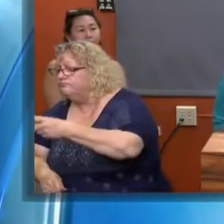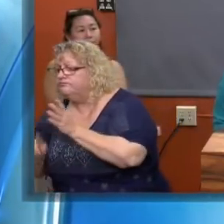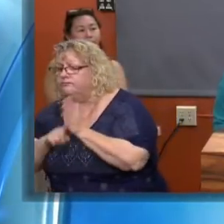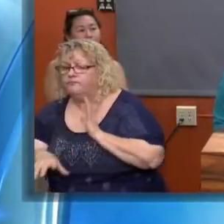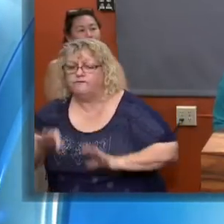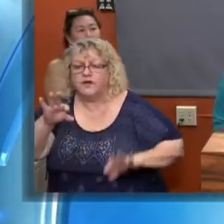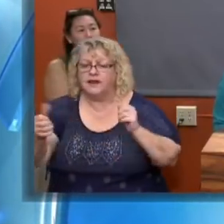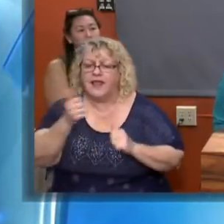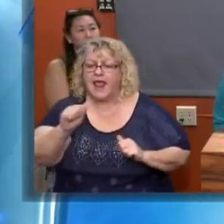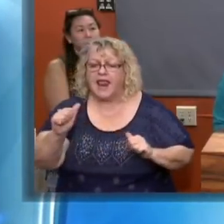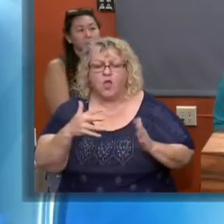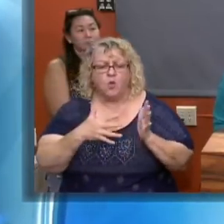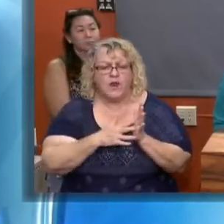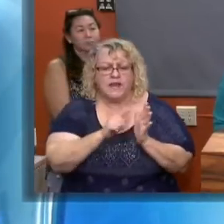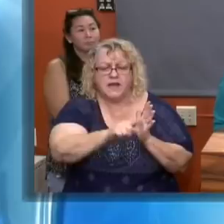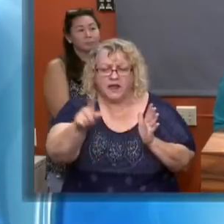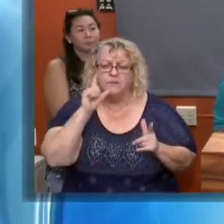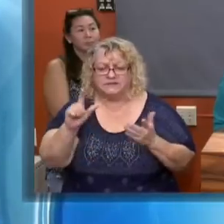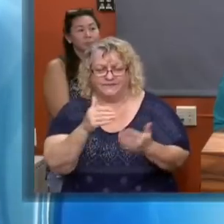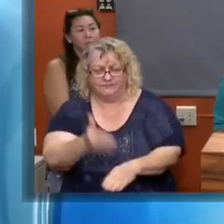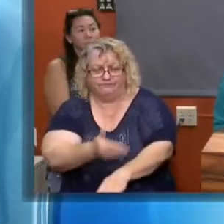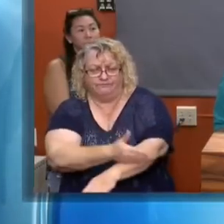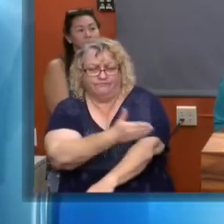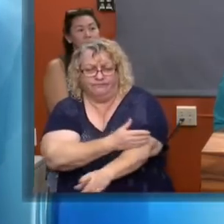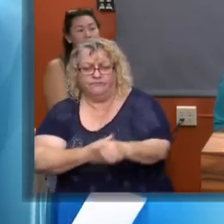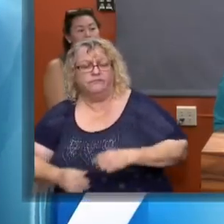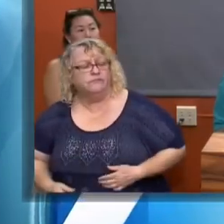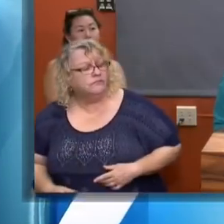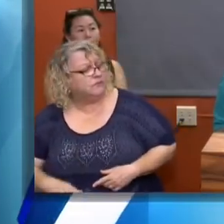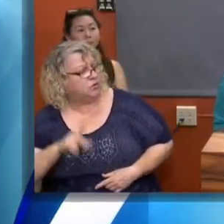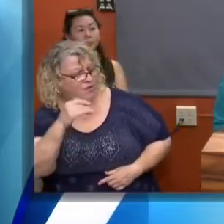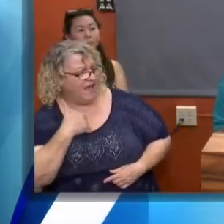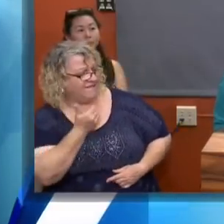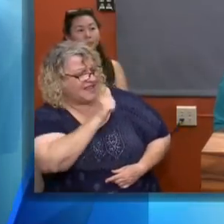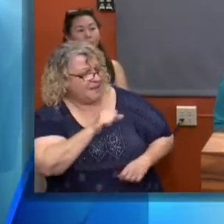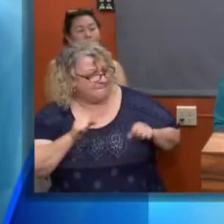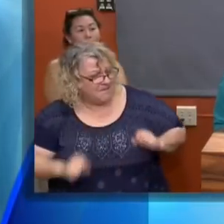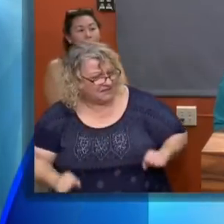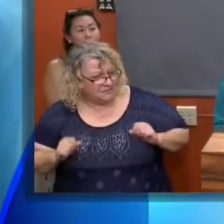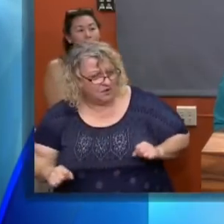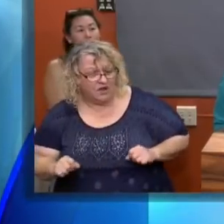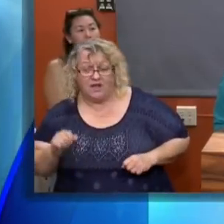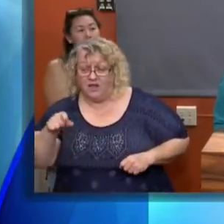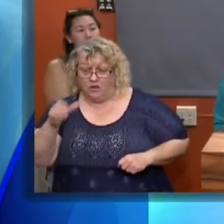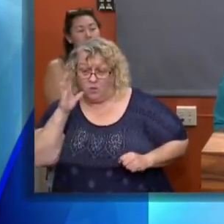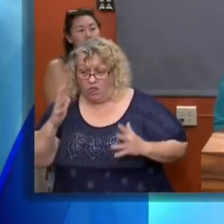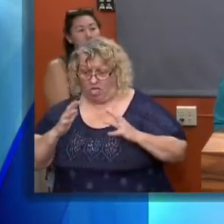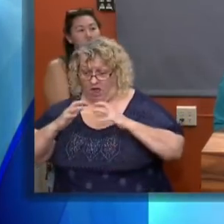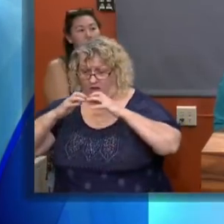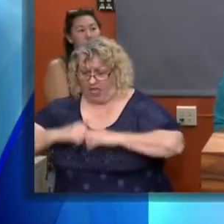AND NATURAL RESOURCES, WILL DO INSPECTION OF THE DAM AND INFORM US DEFICIENCIES THAT WE HAVE TO CORRECT.